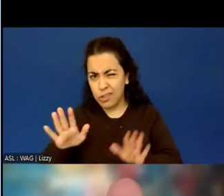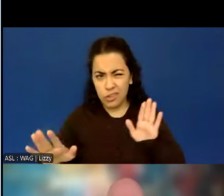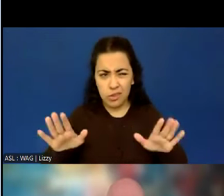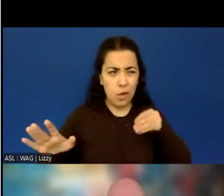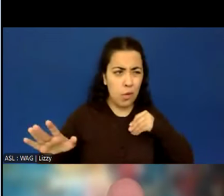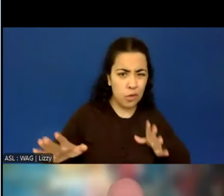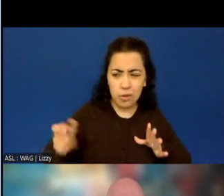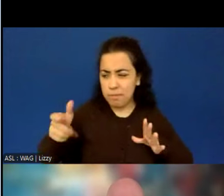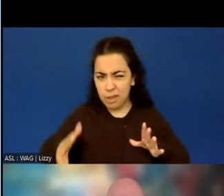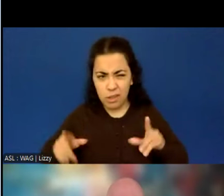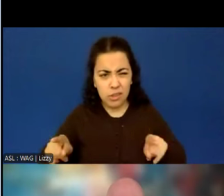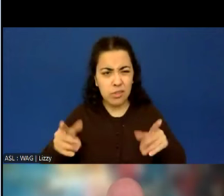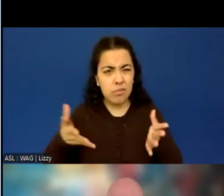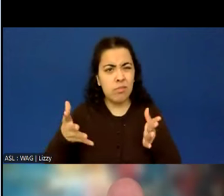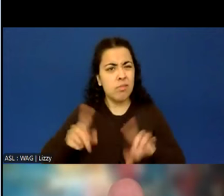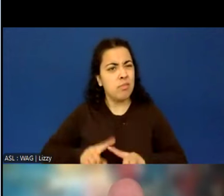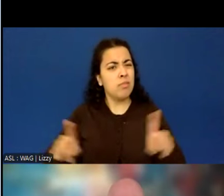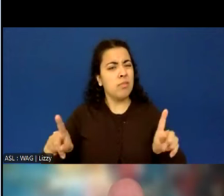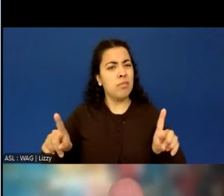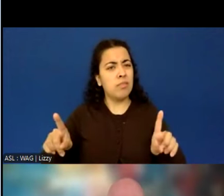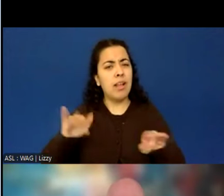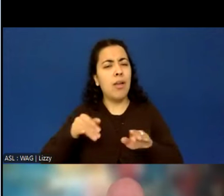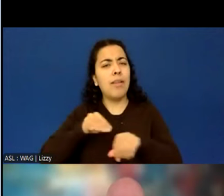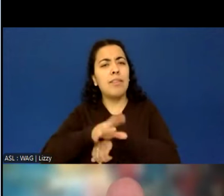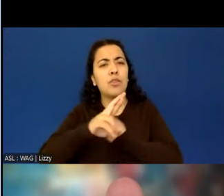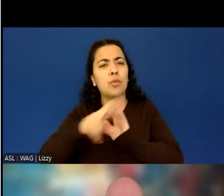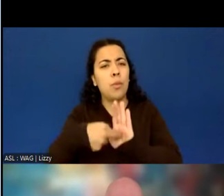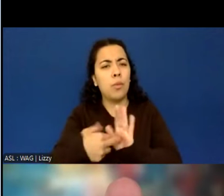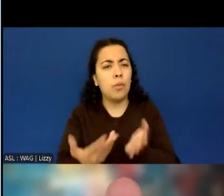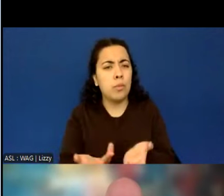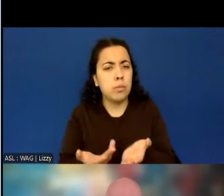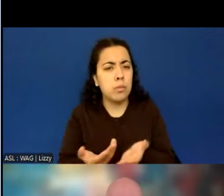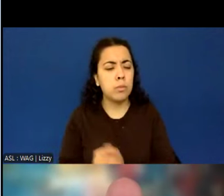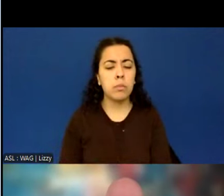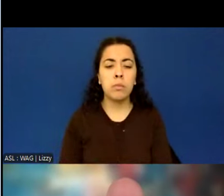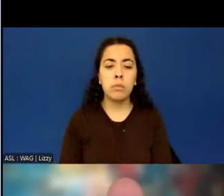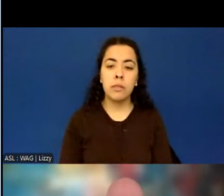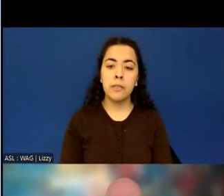of these roles? >> JEFF ADAMS: